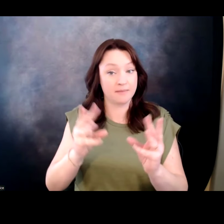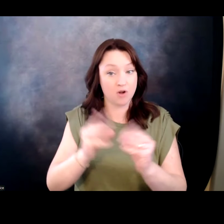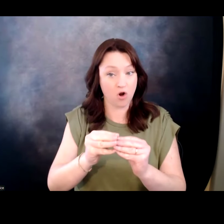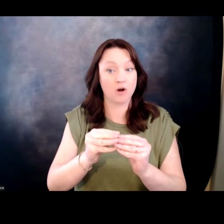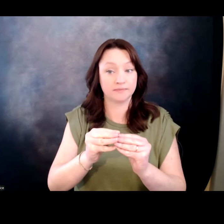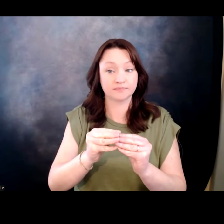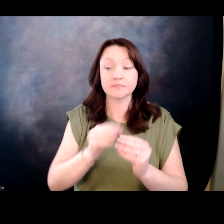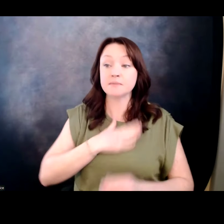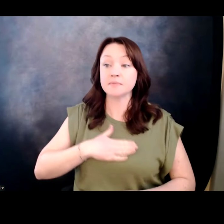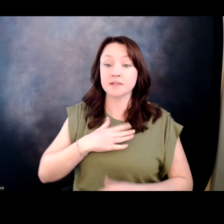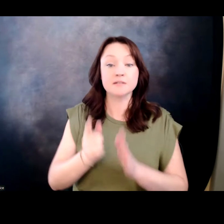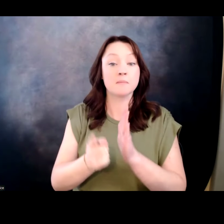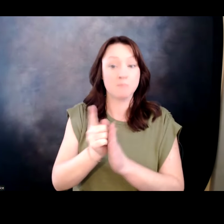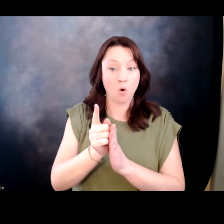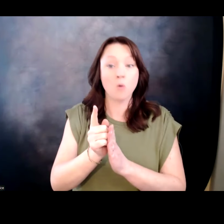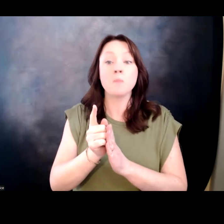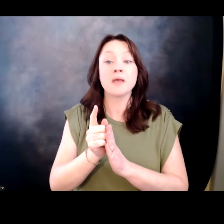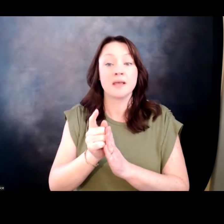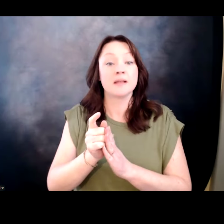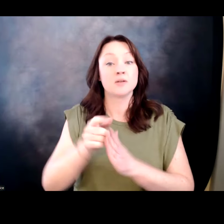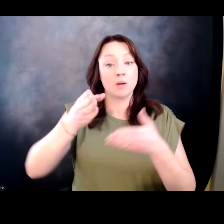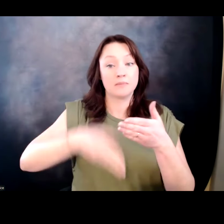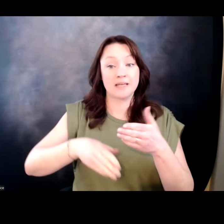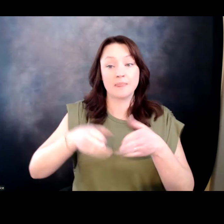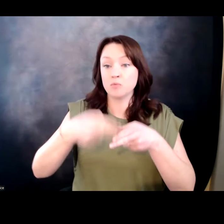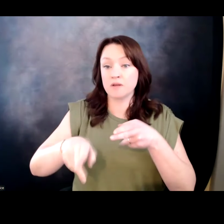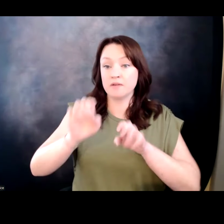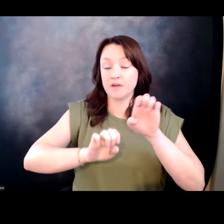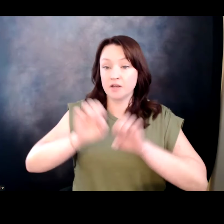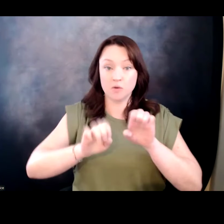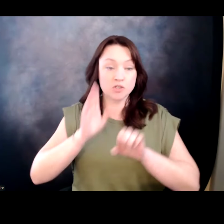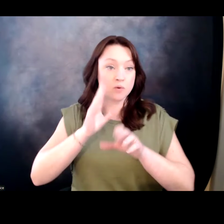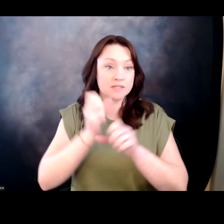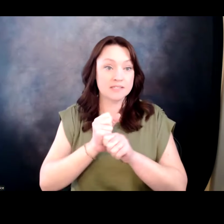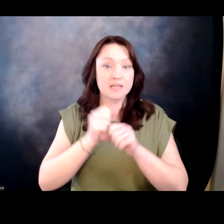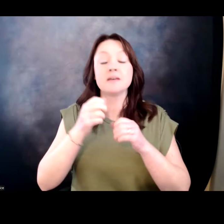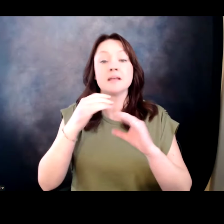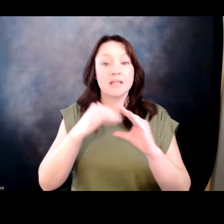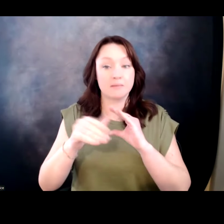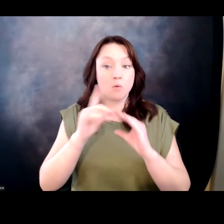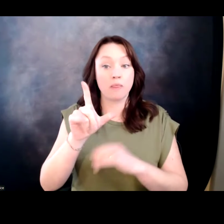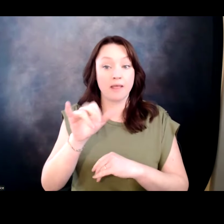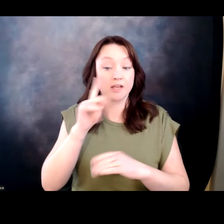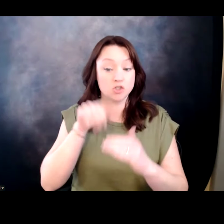moment to complete our brief evaluation. You will receive an email that provides a link to access the session evaluation